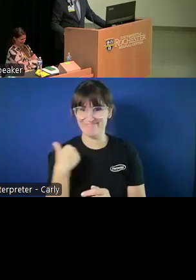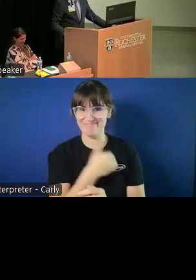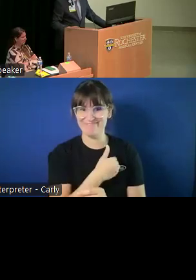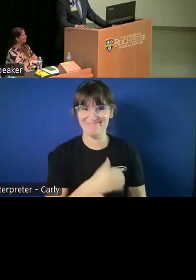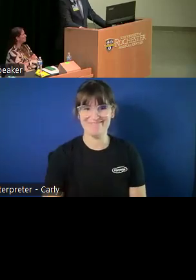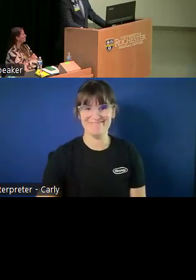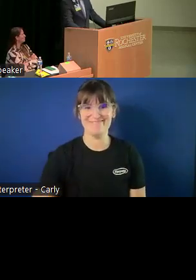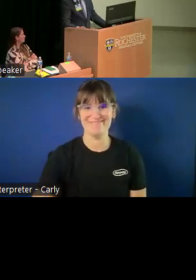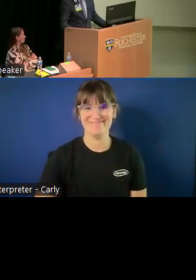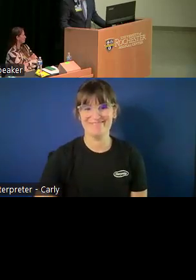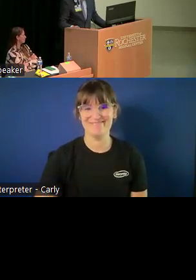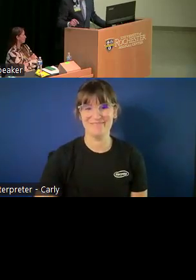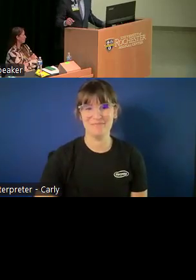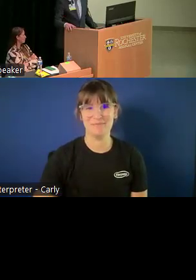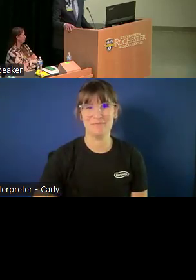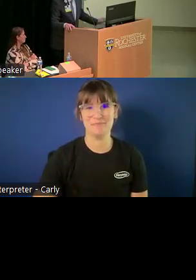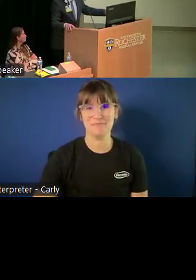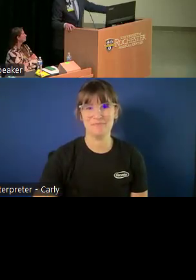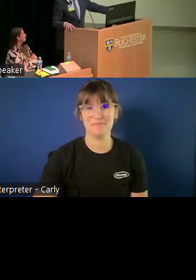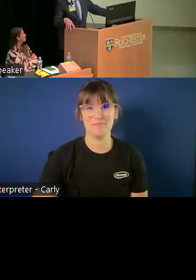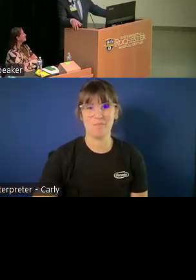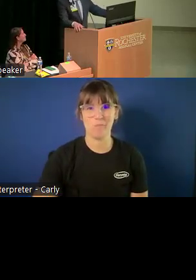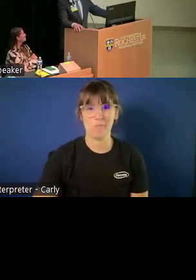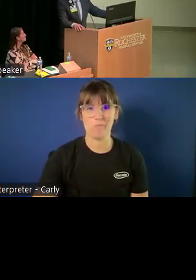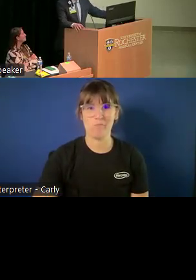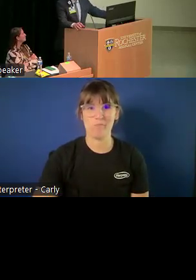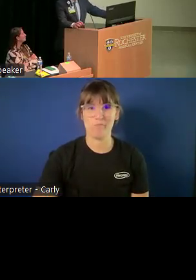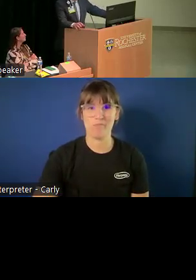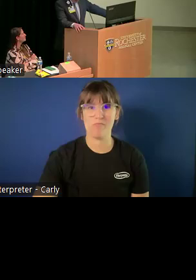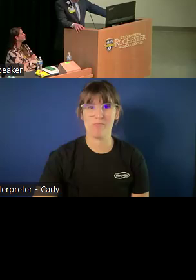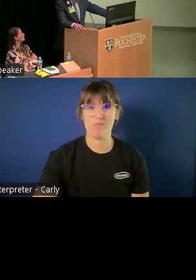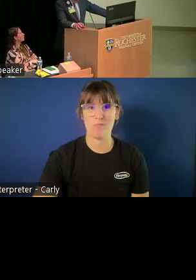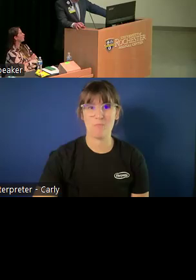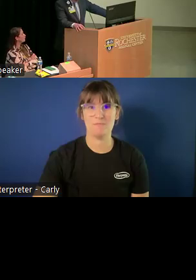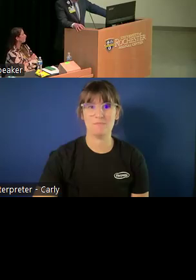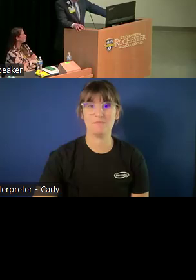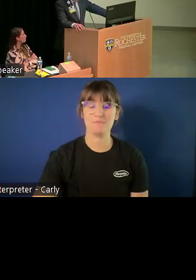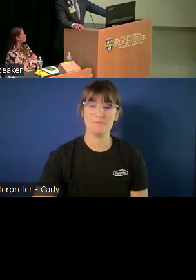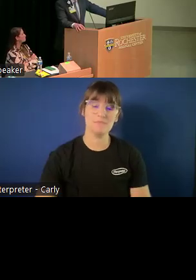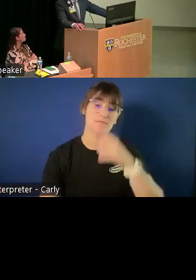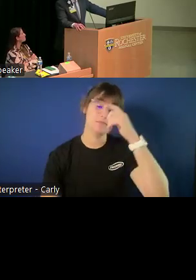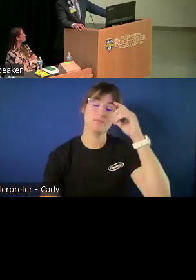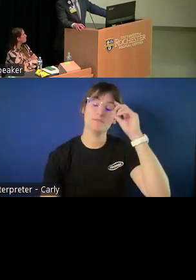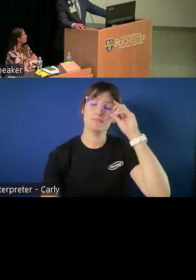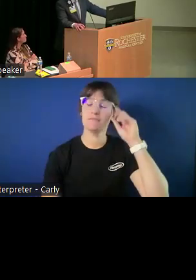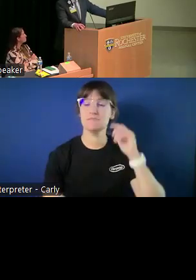um so I'm proud to call psychiatry my primary academic home uh it's a pleasure to be with